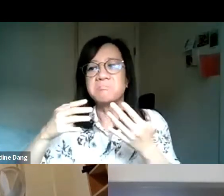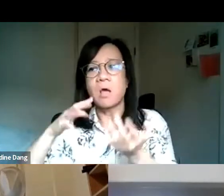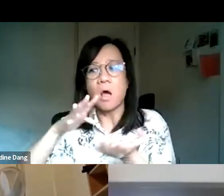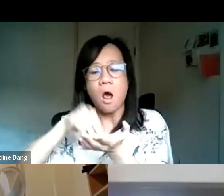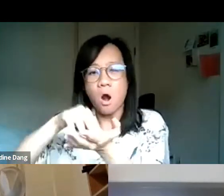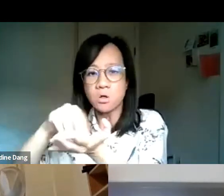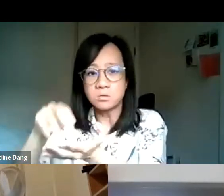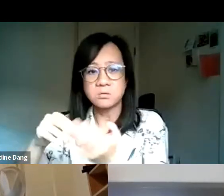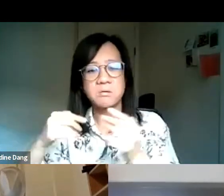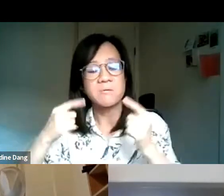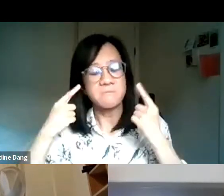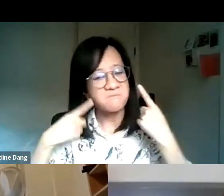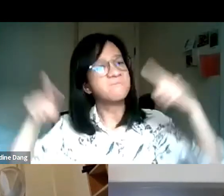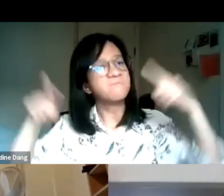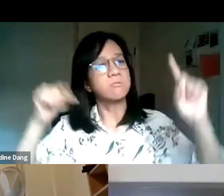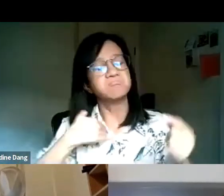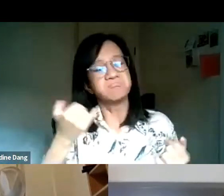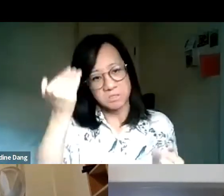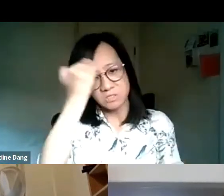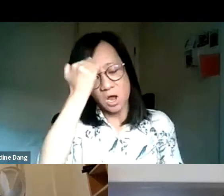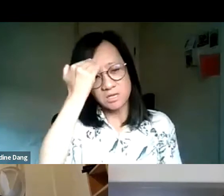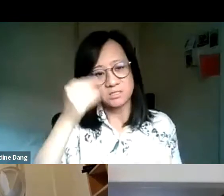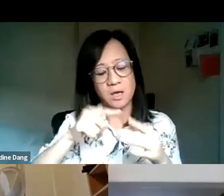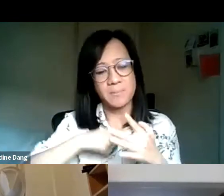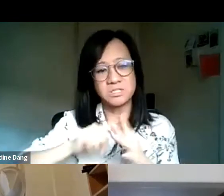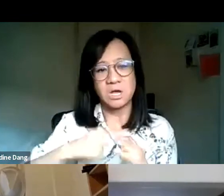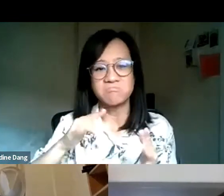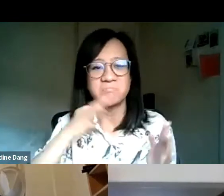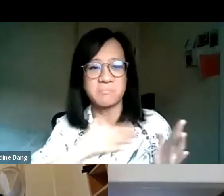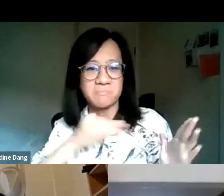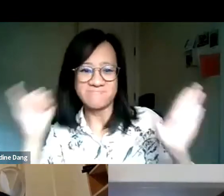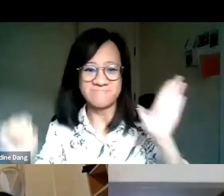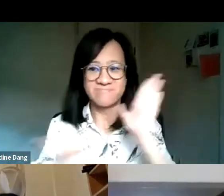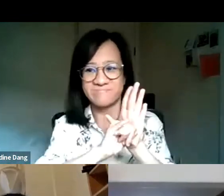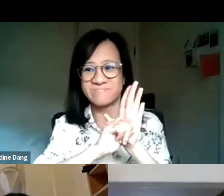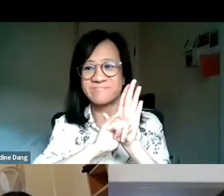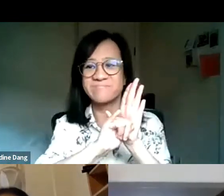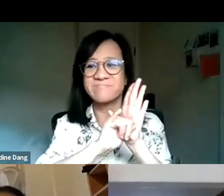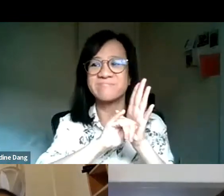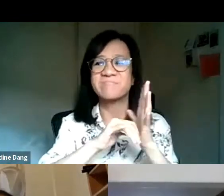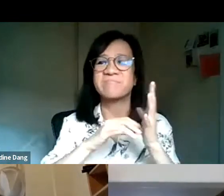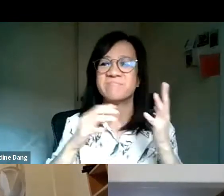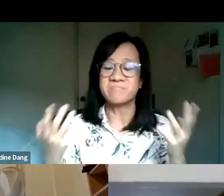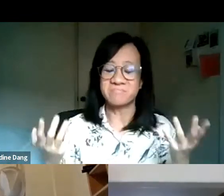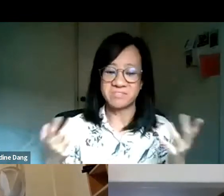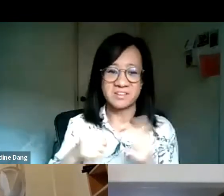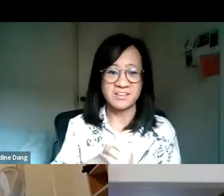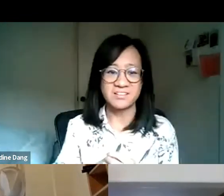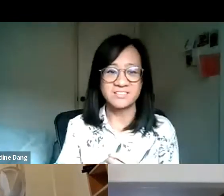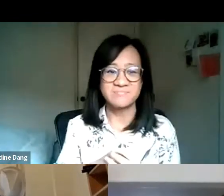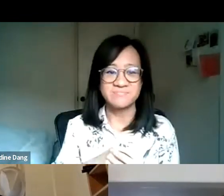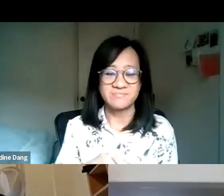I had never even realized what that would mean to me, and kind of get a sense for what